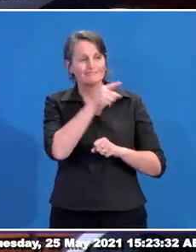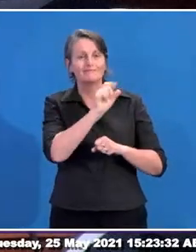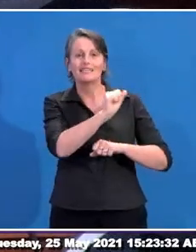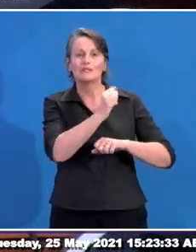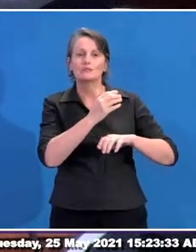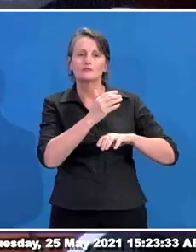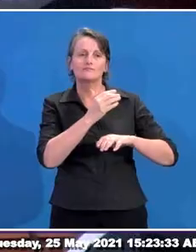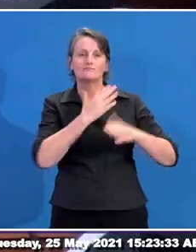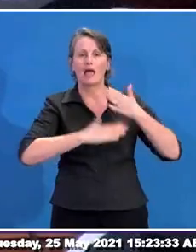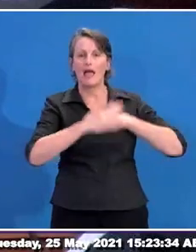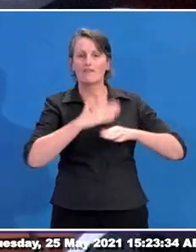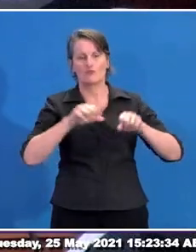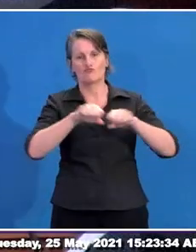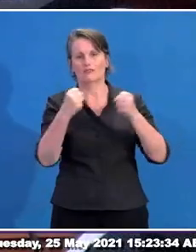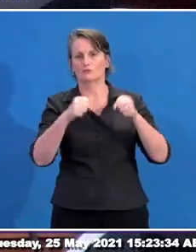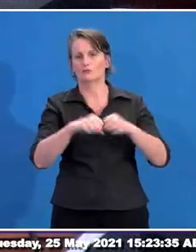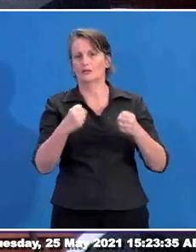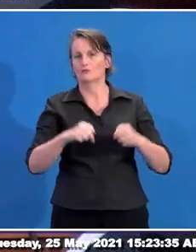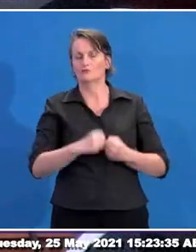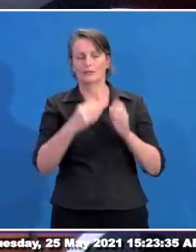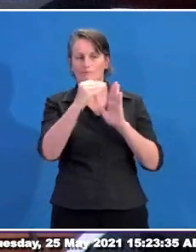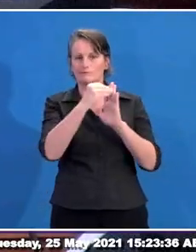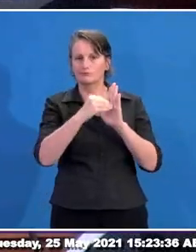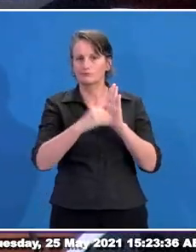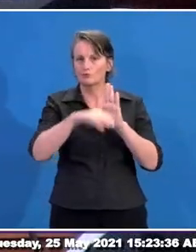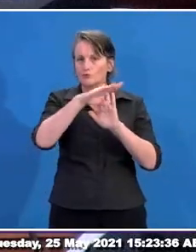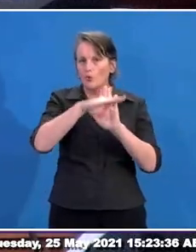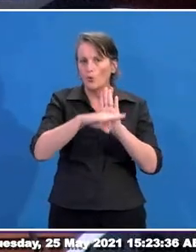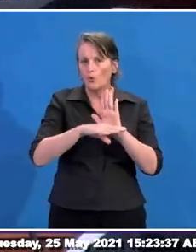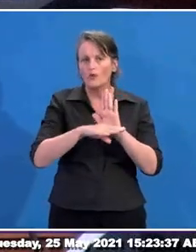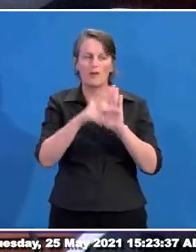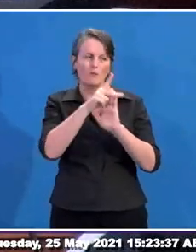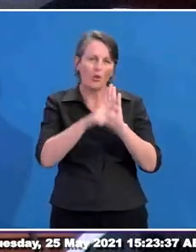consequential findings as to whether it's a breach of a policy or a law.